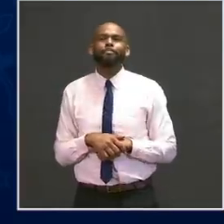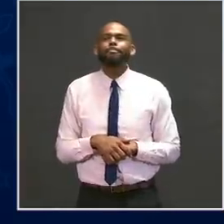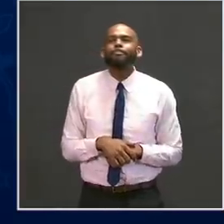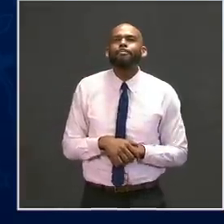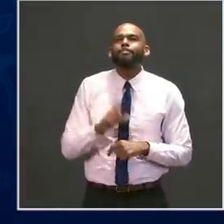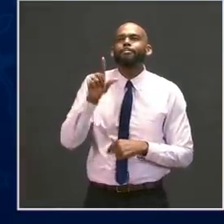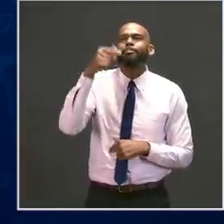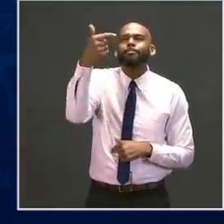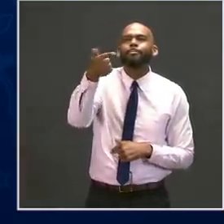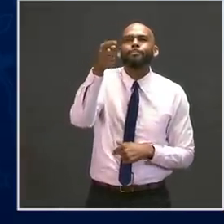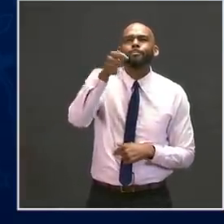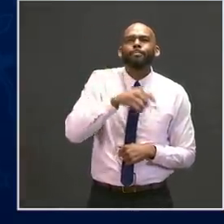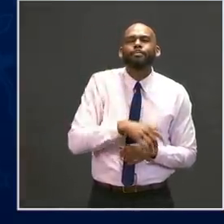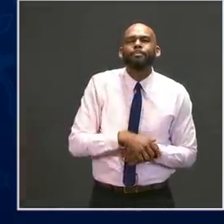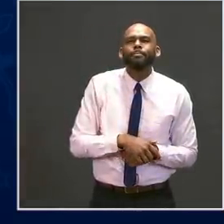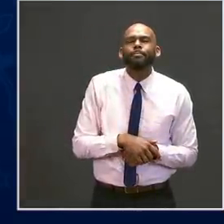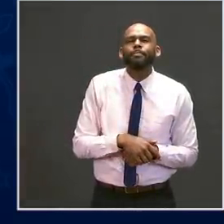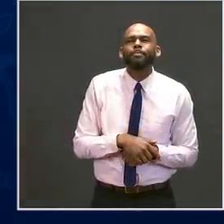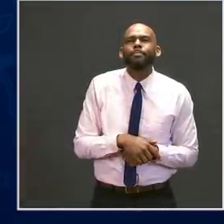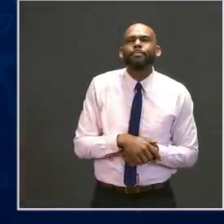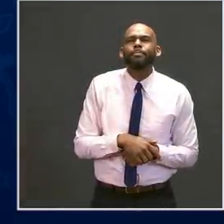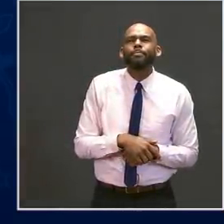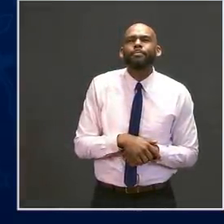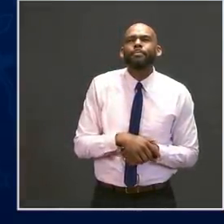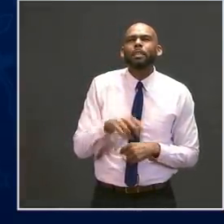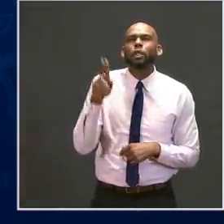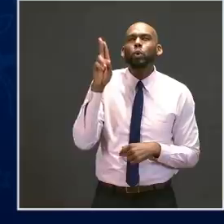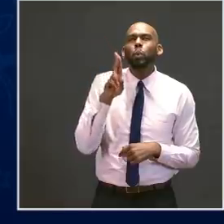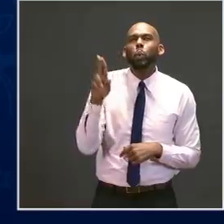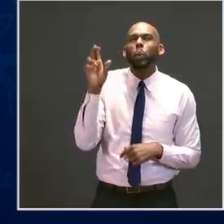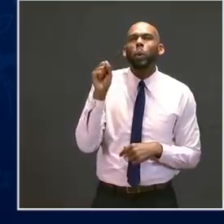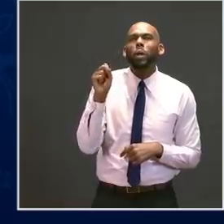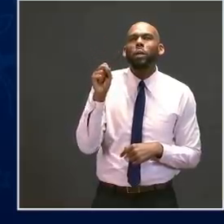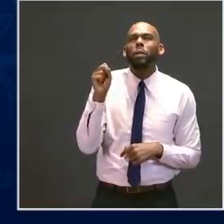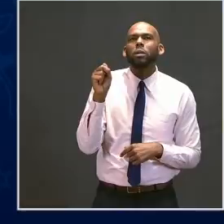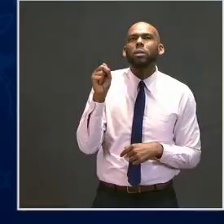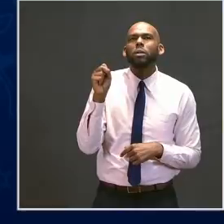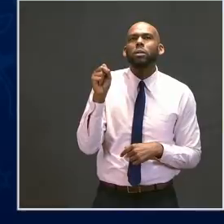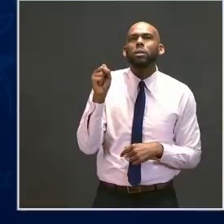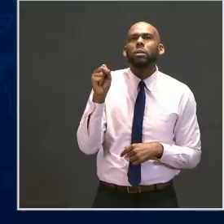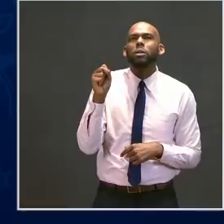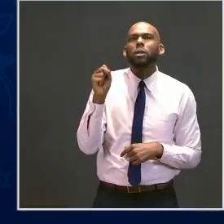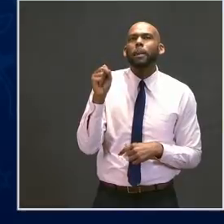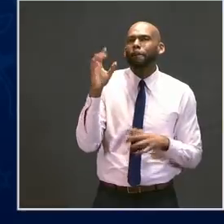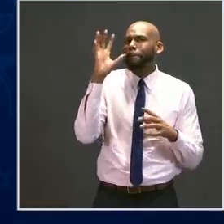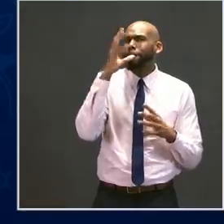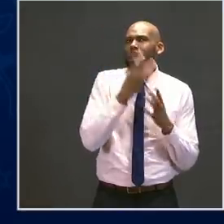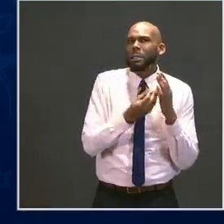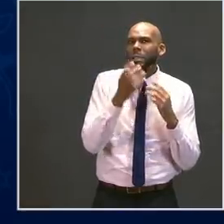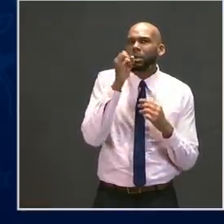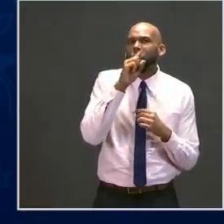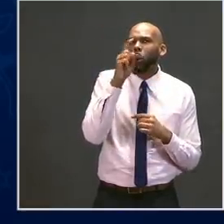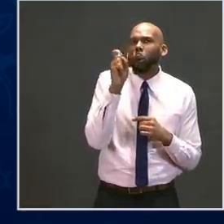Does Iran need to come into compliance before the U.S. will open up a channel of communication with them? Ms. Psaki: I think we've spoken to that.